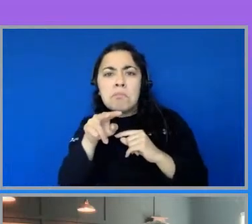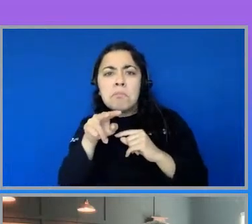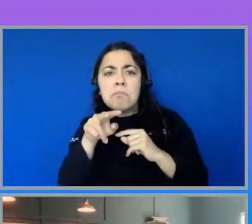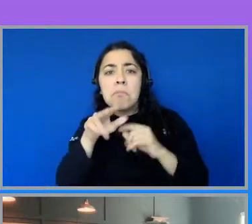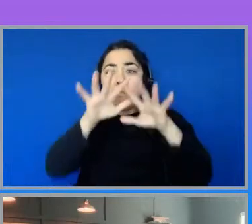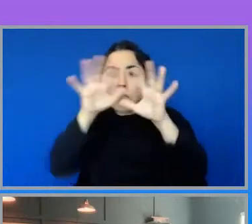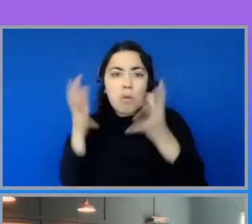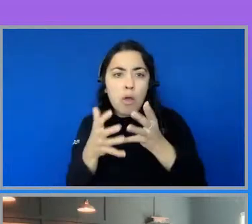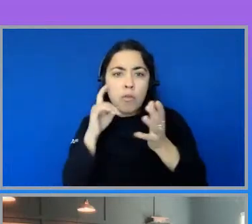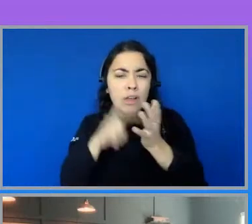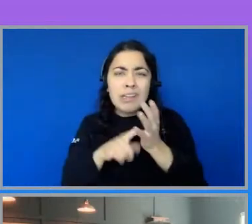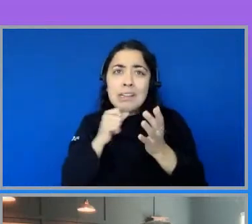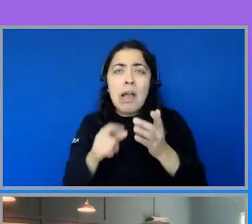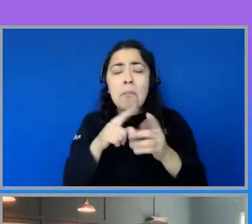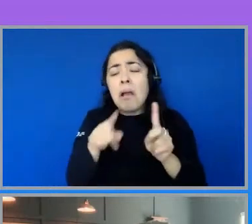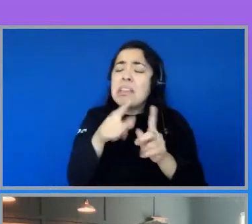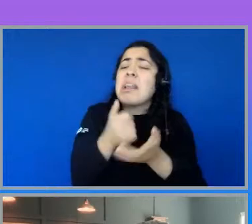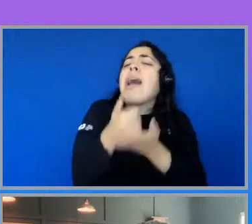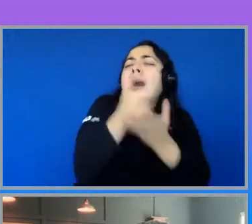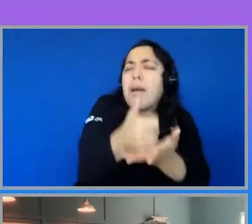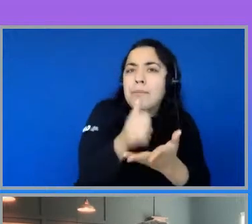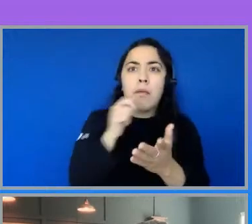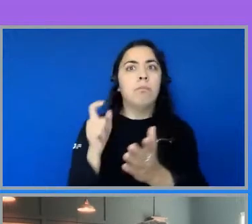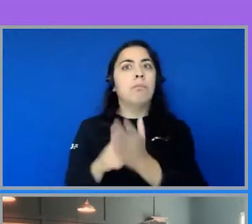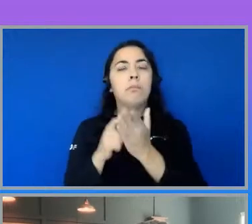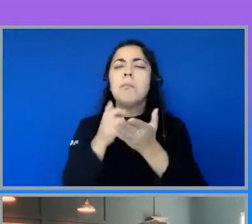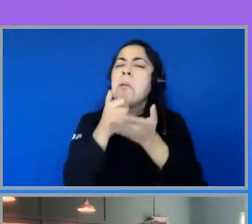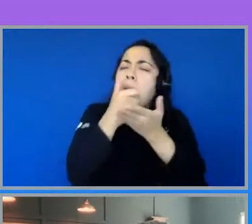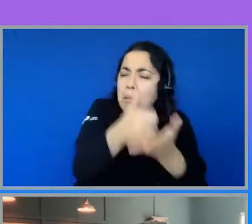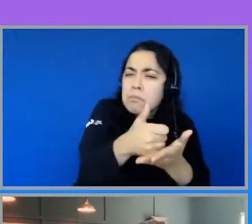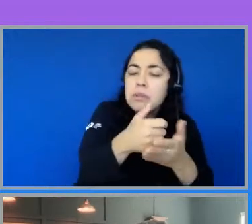because it's helpful, the contrast requirement would be 3